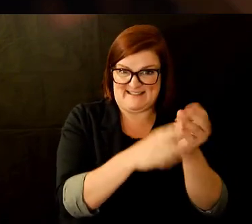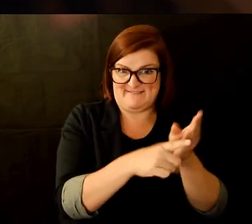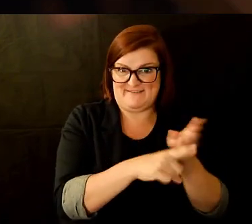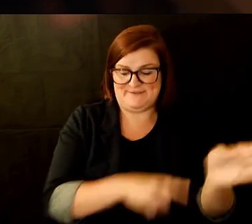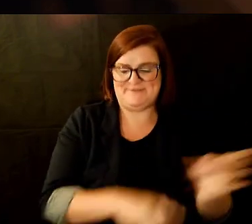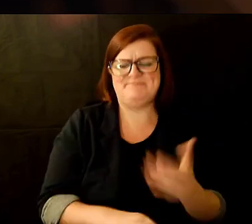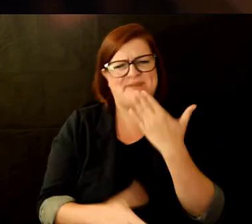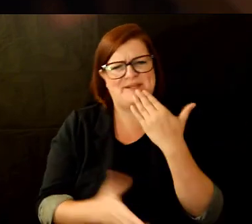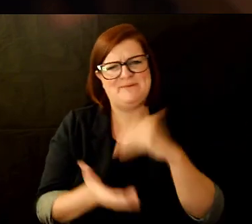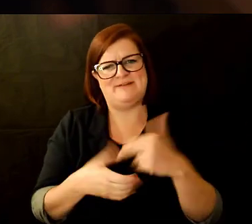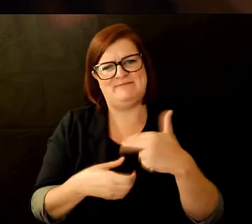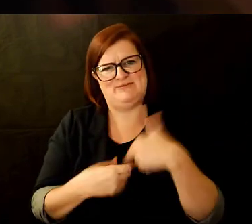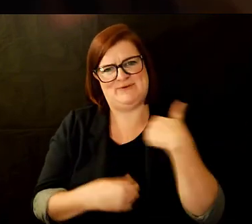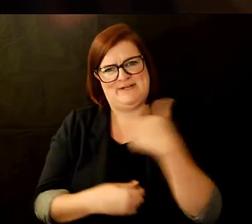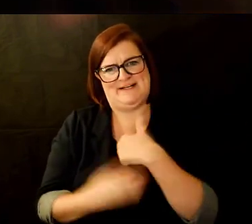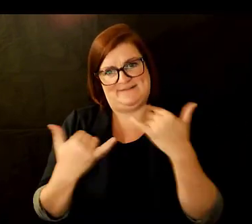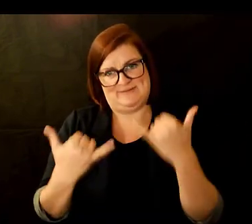Remember to take care.